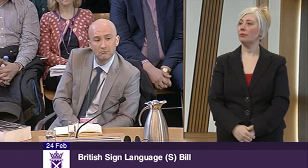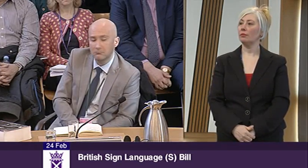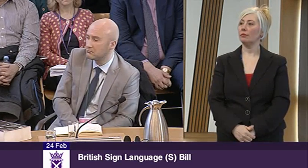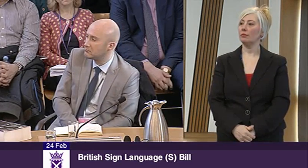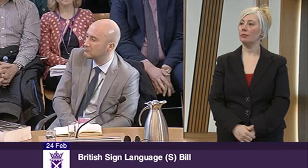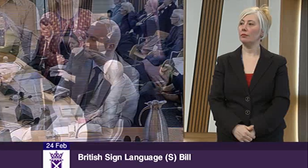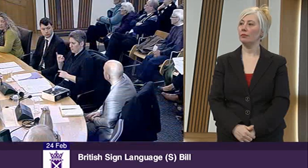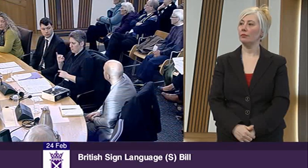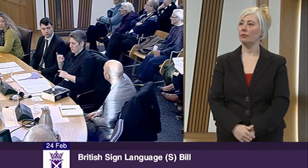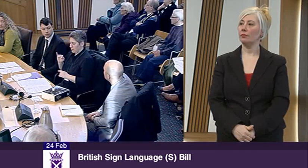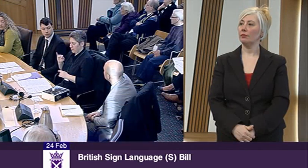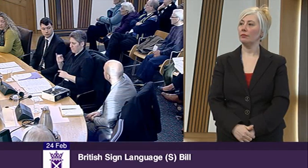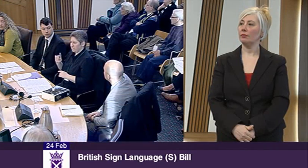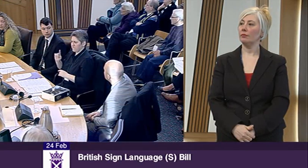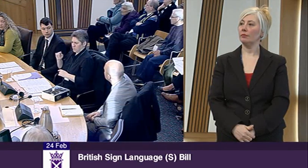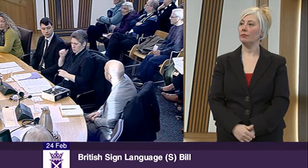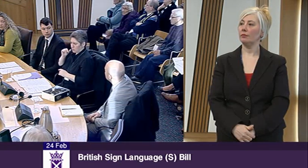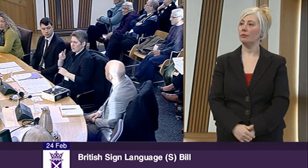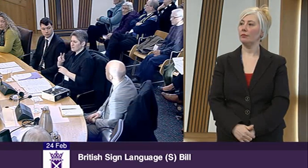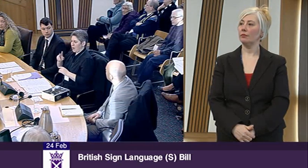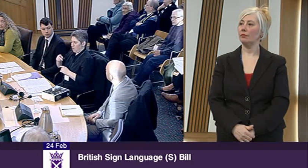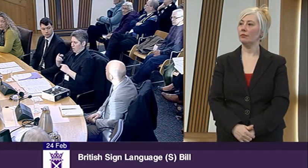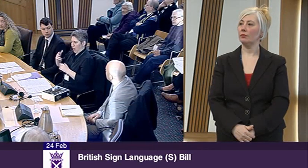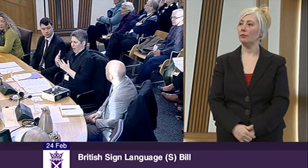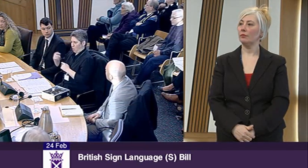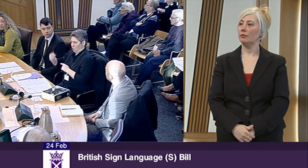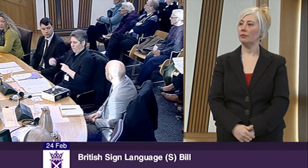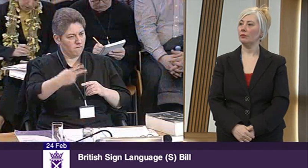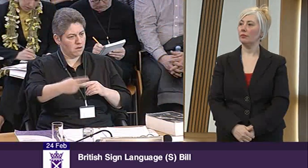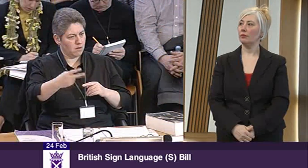Frankie McLean: Yes, I think so.